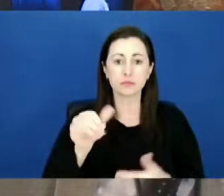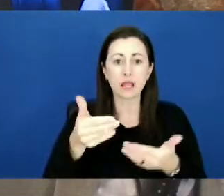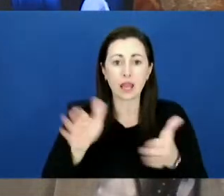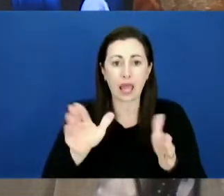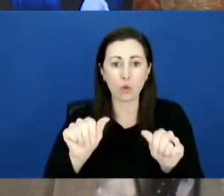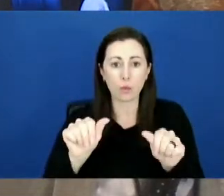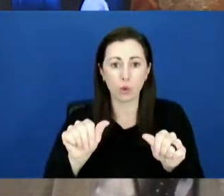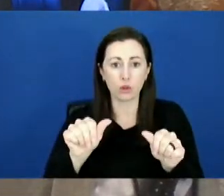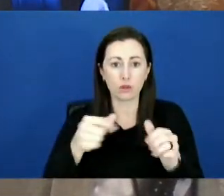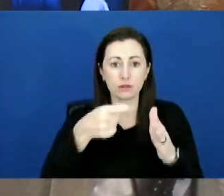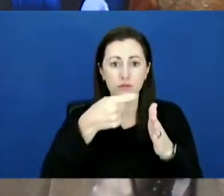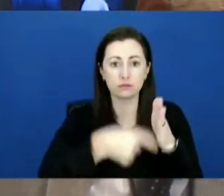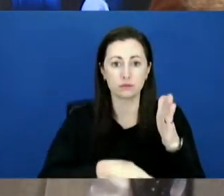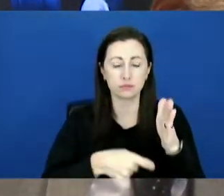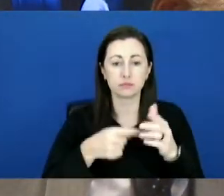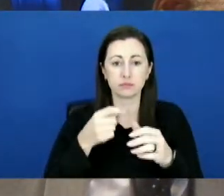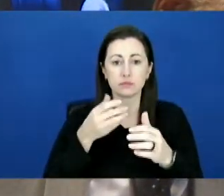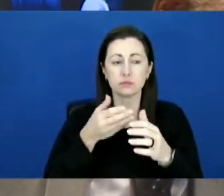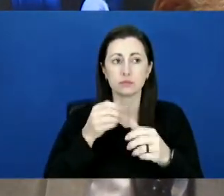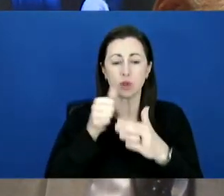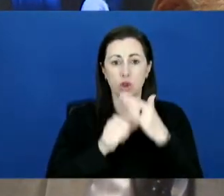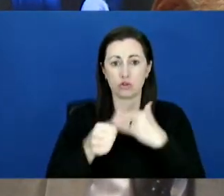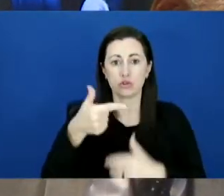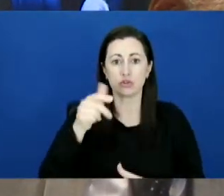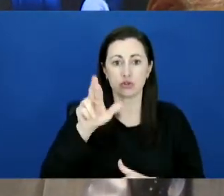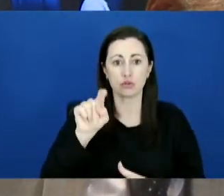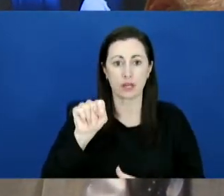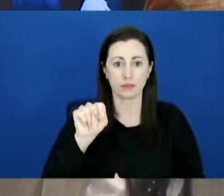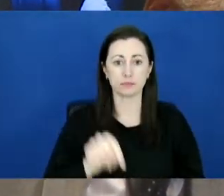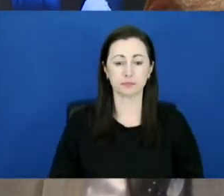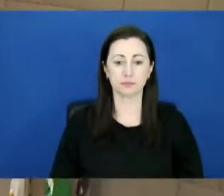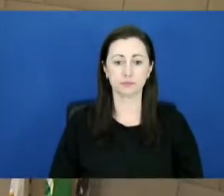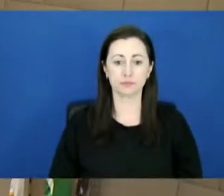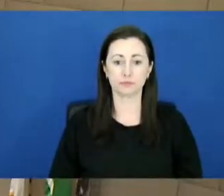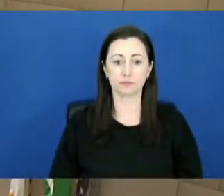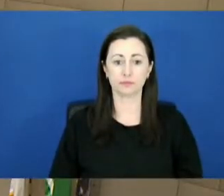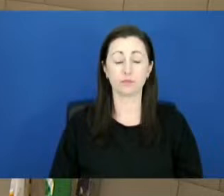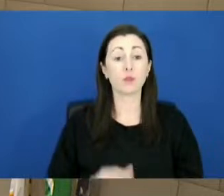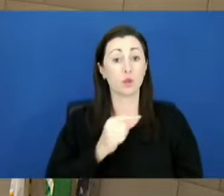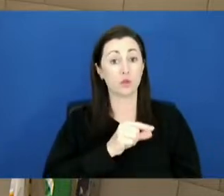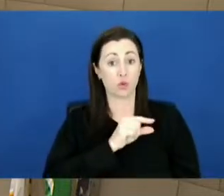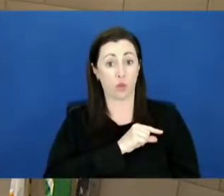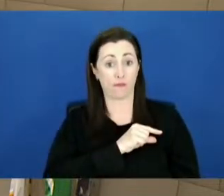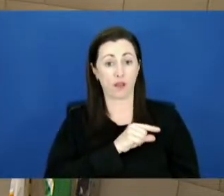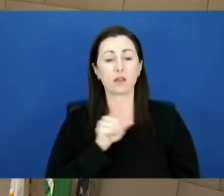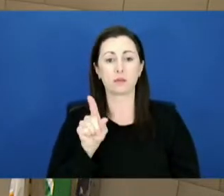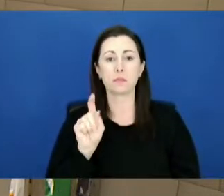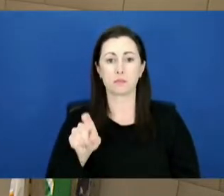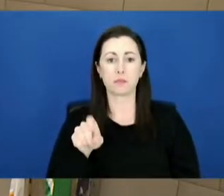PROJECTS.